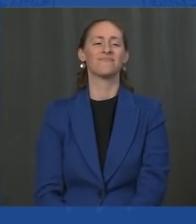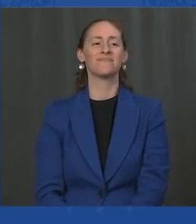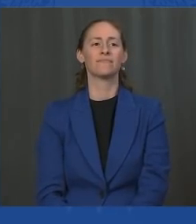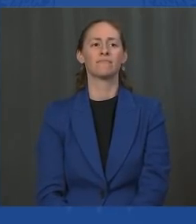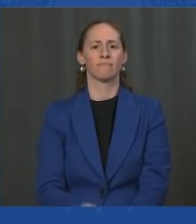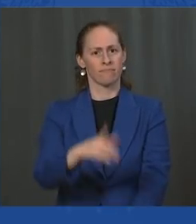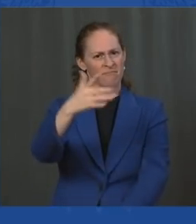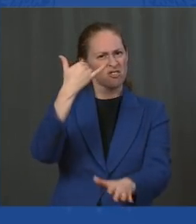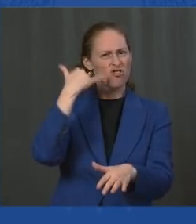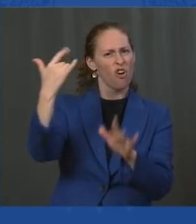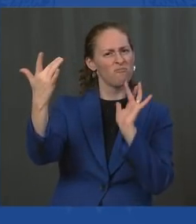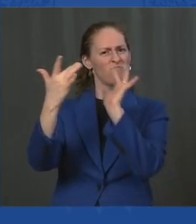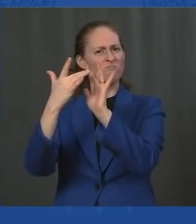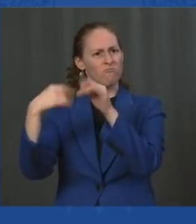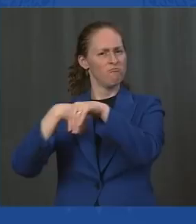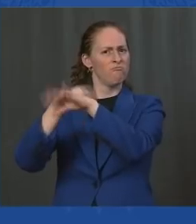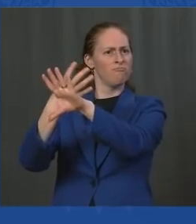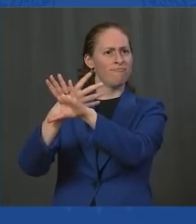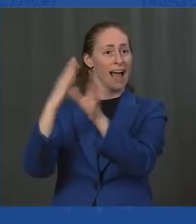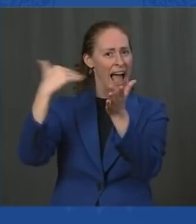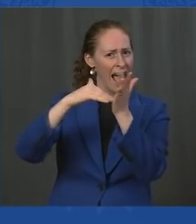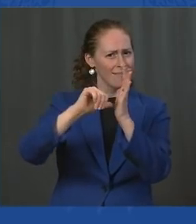That's 1-800-621-3362.